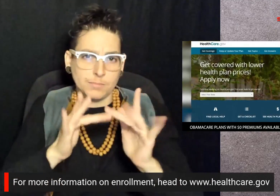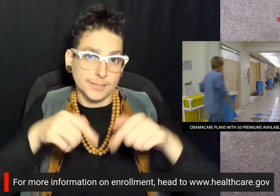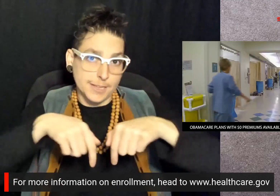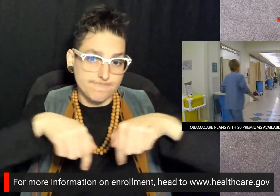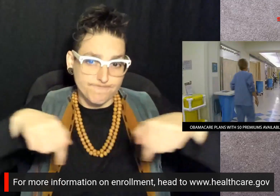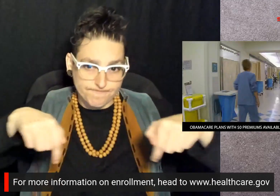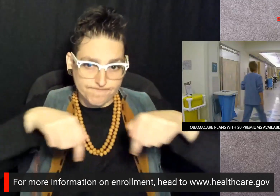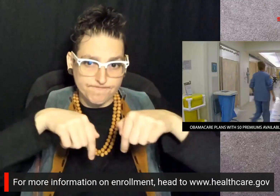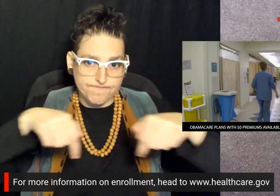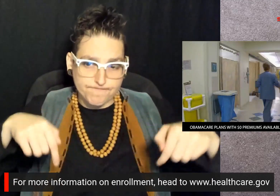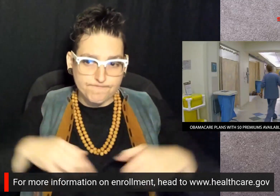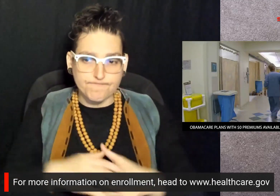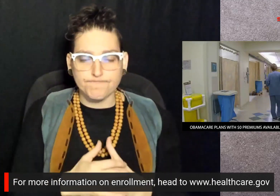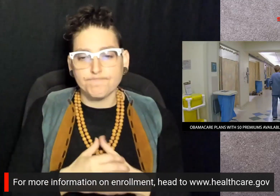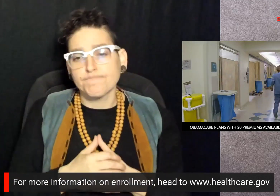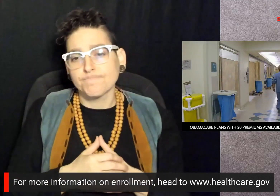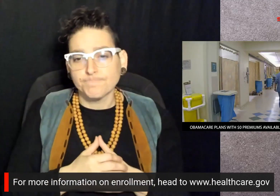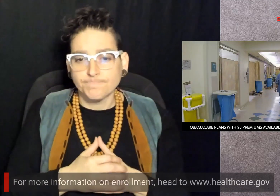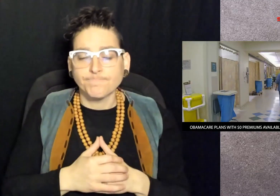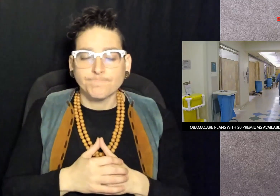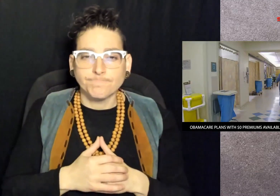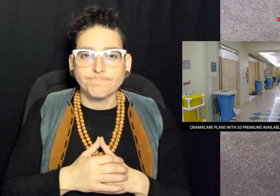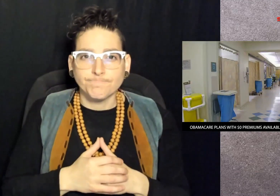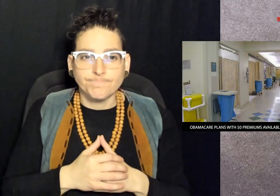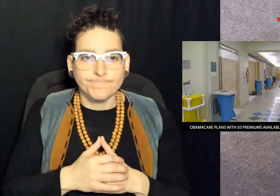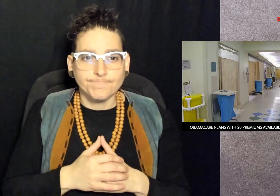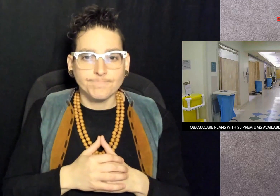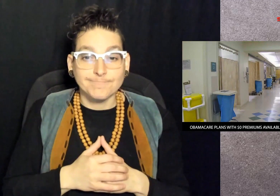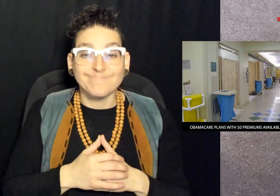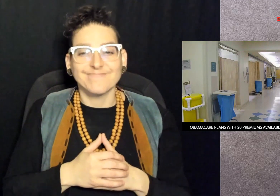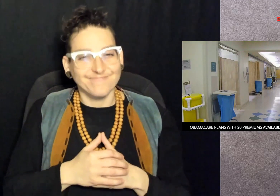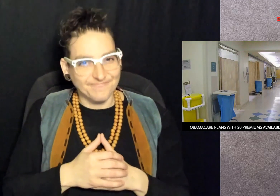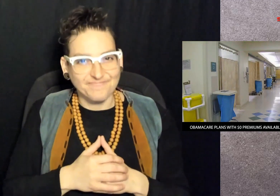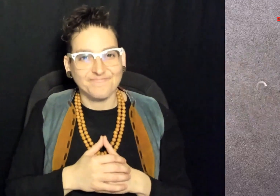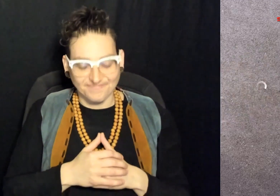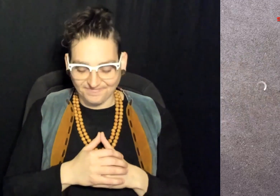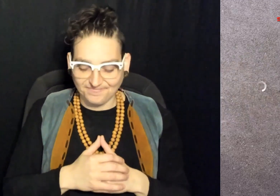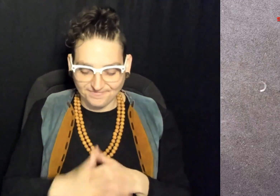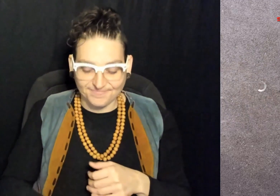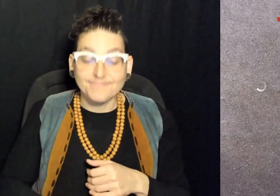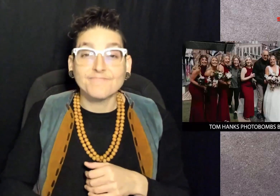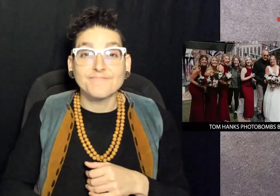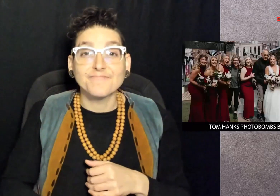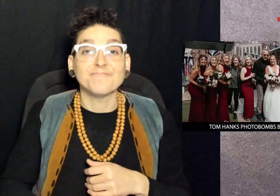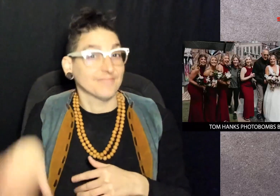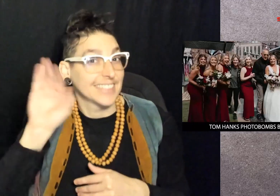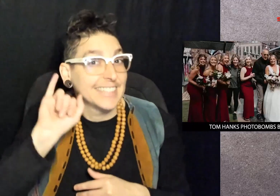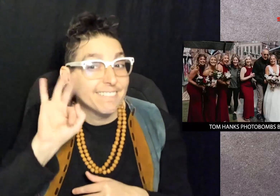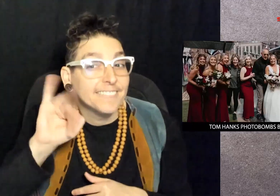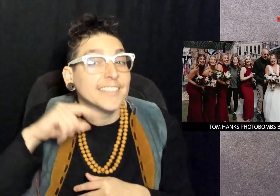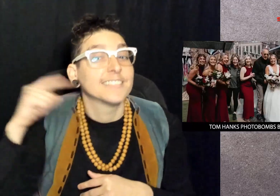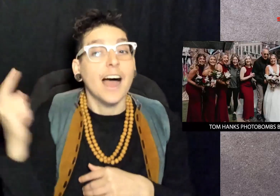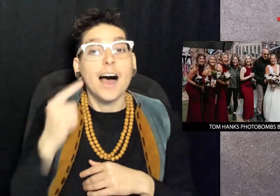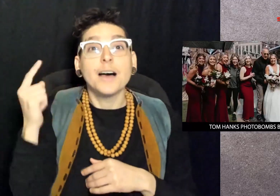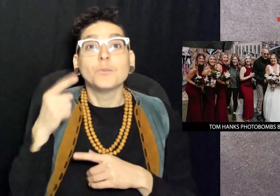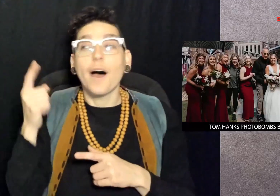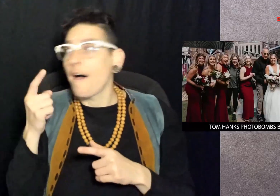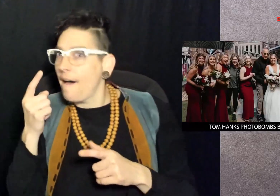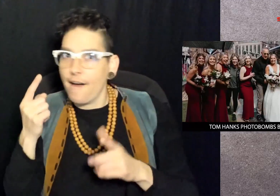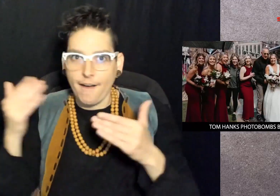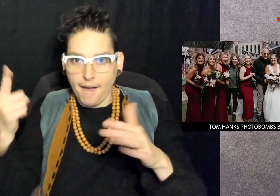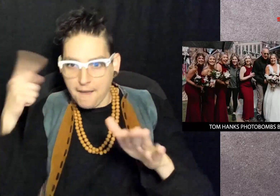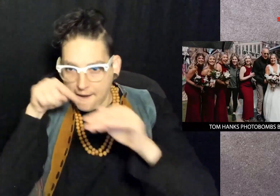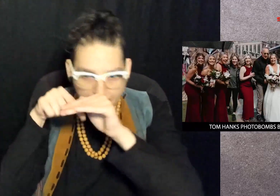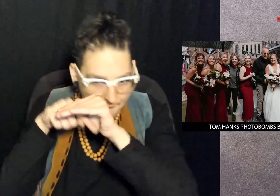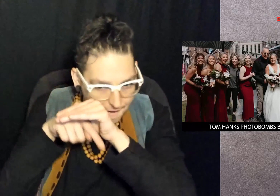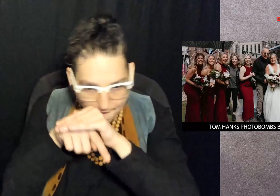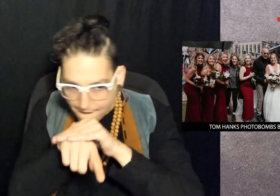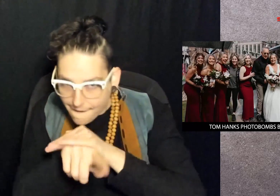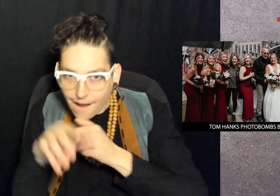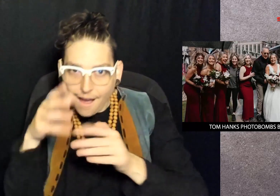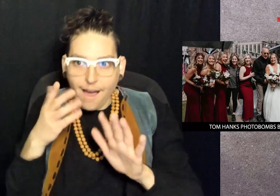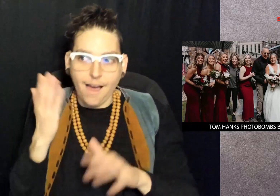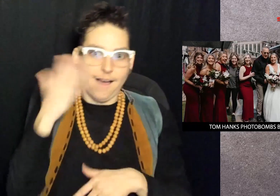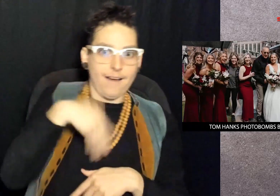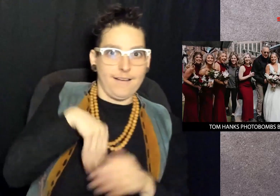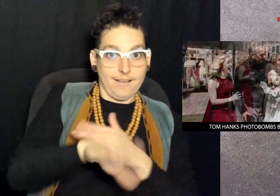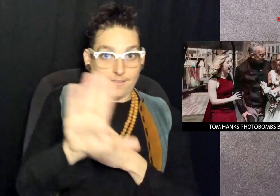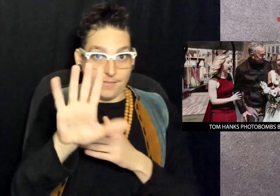you want to learn more just head to this website if someone is going to sneak into your bridal